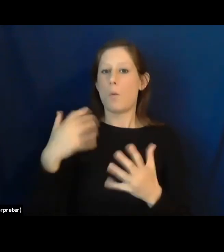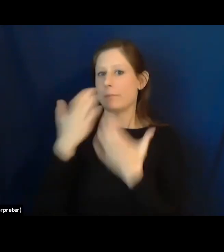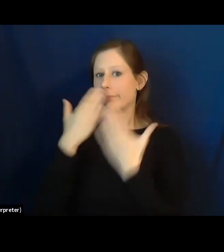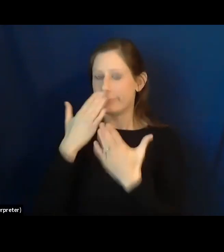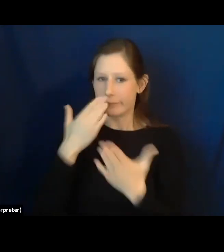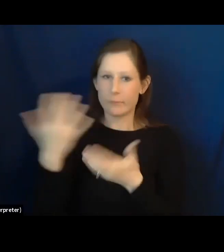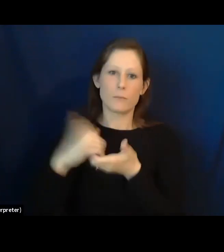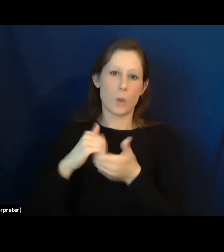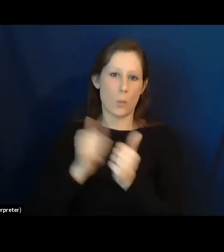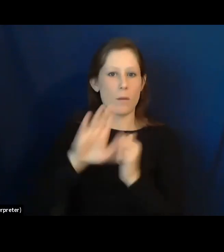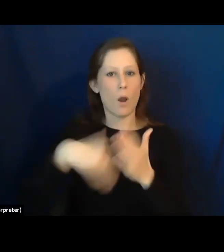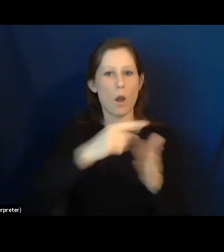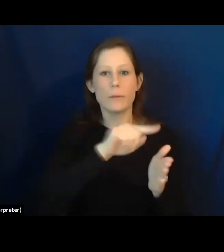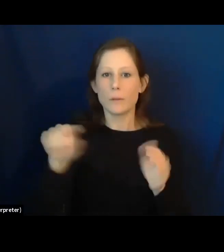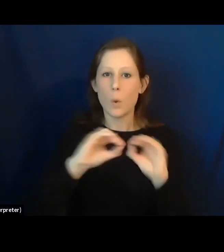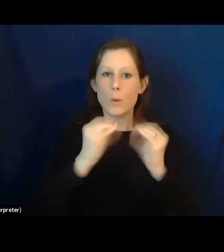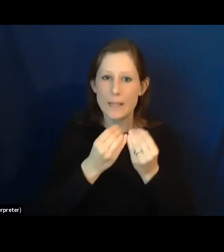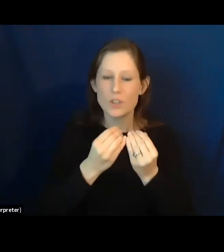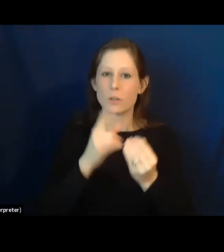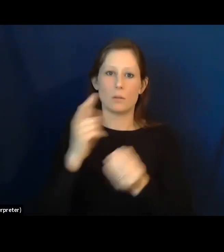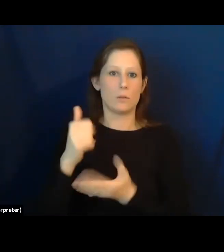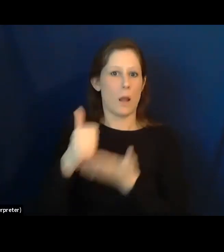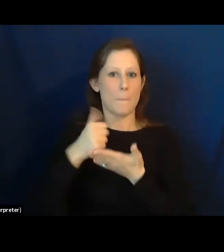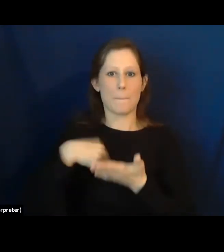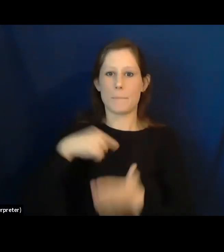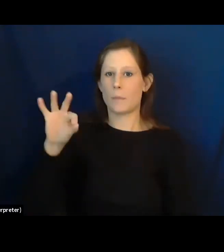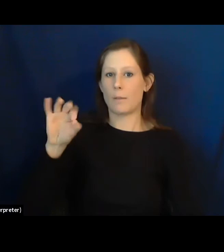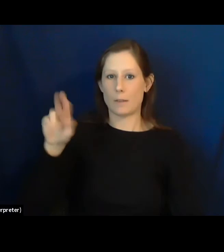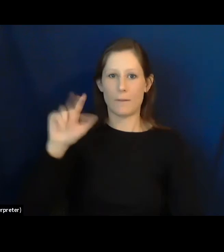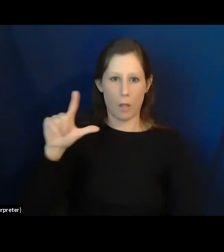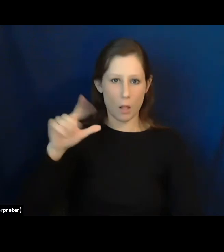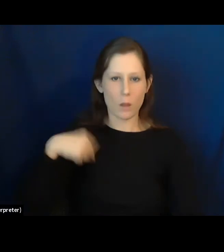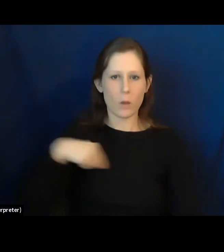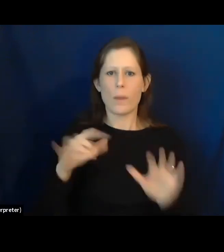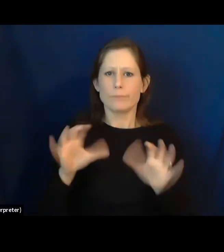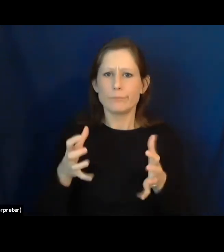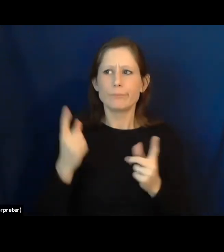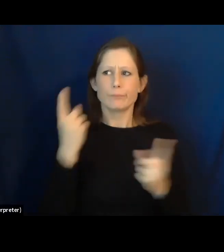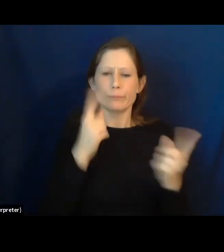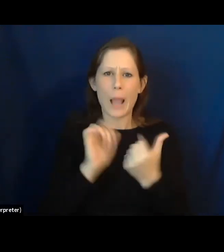organizations really has helped the Festival think about how we are making our work accessible,